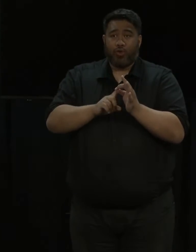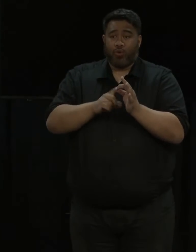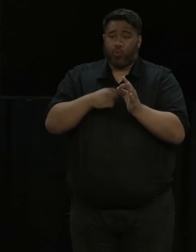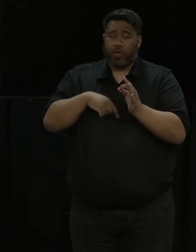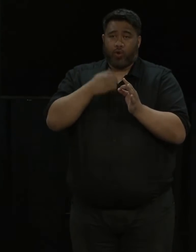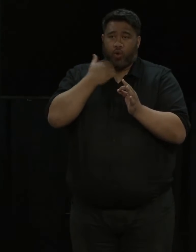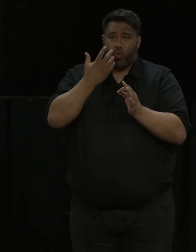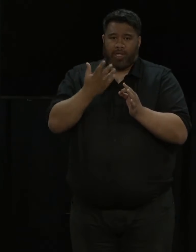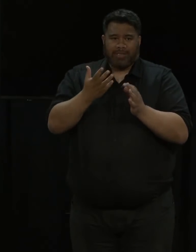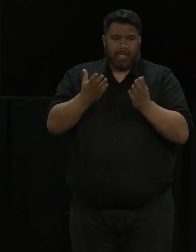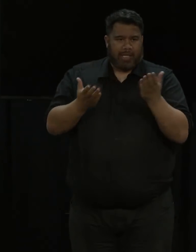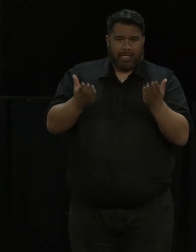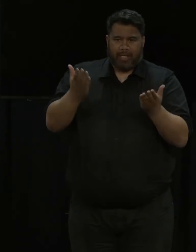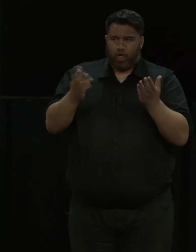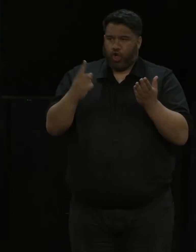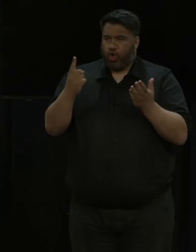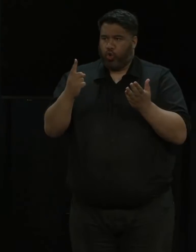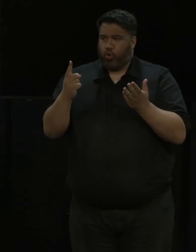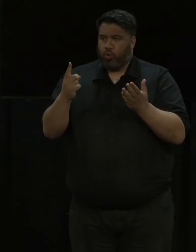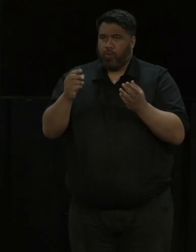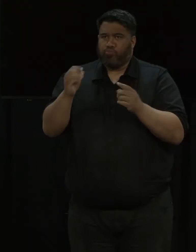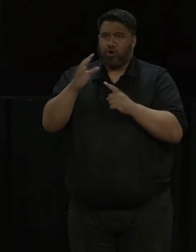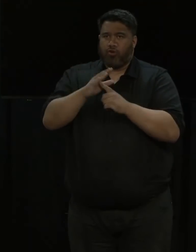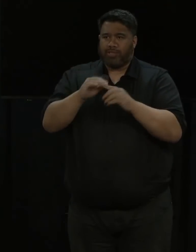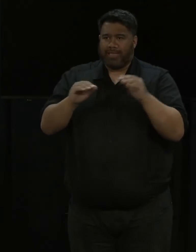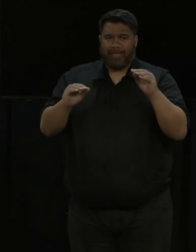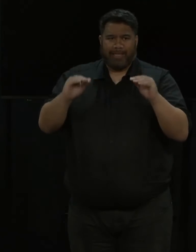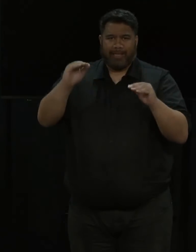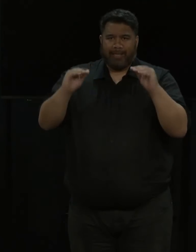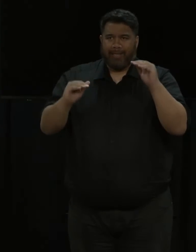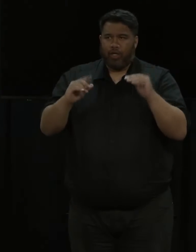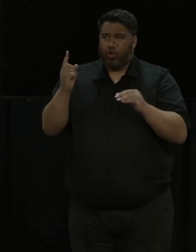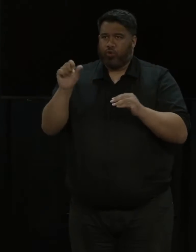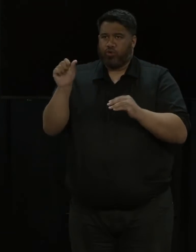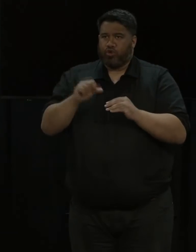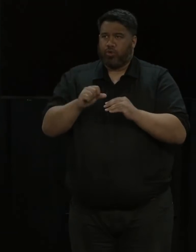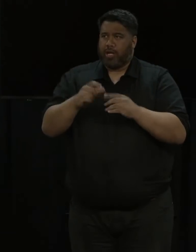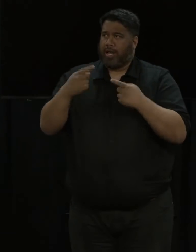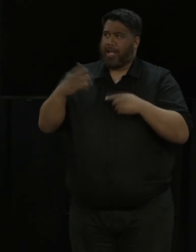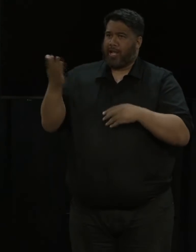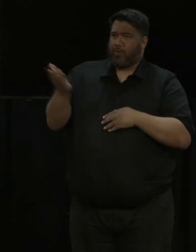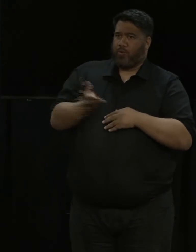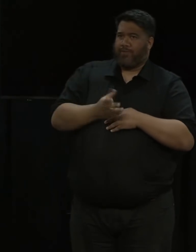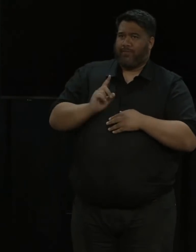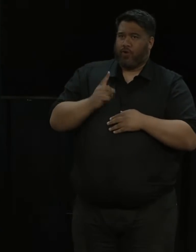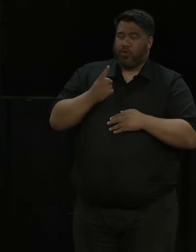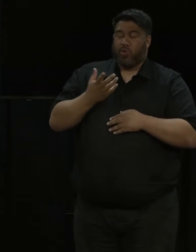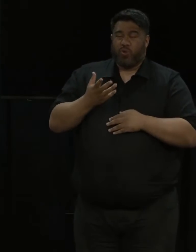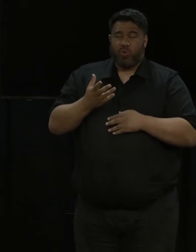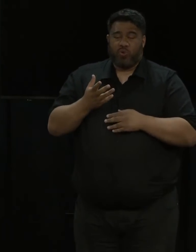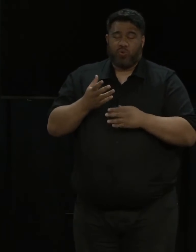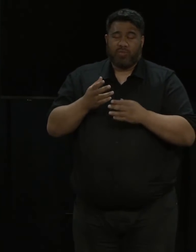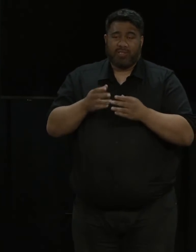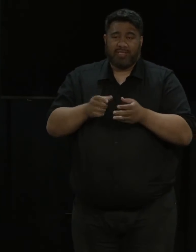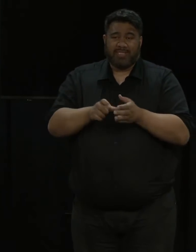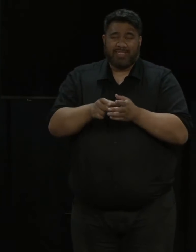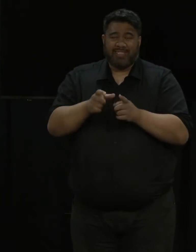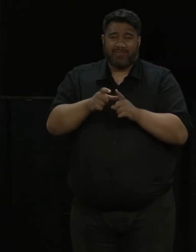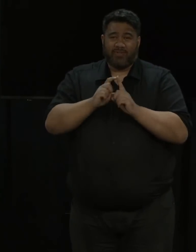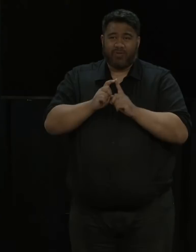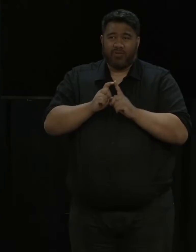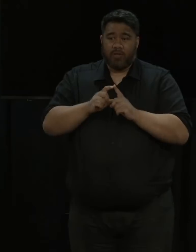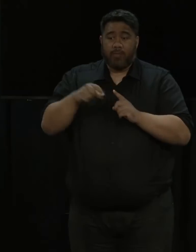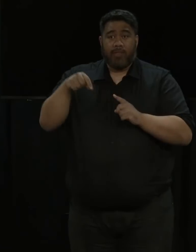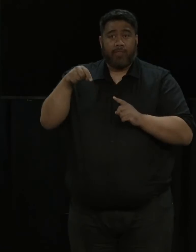It is difficult.